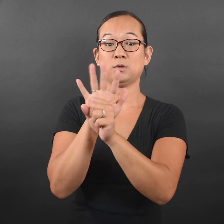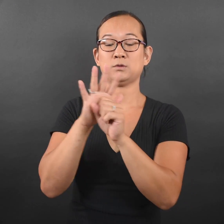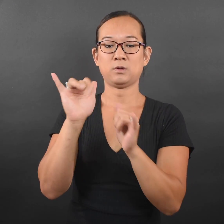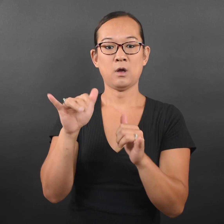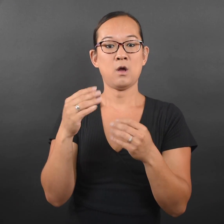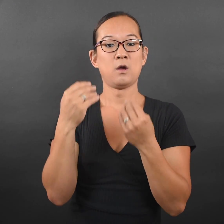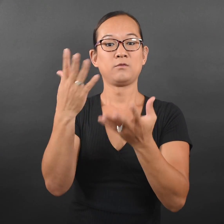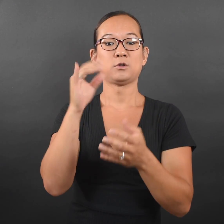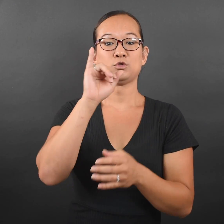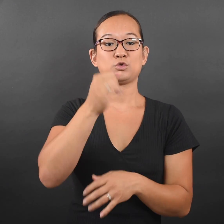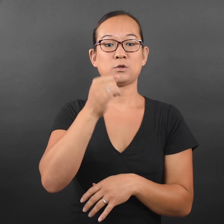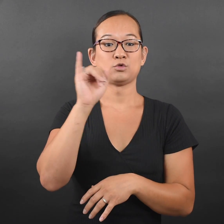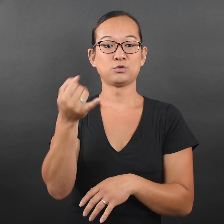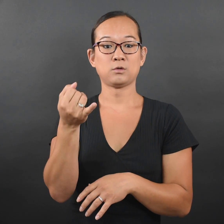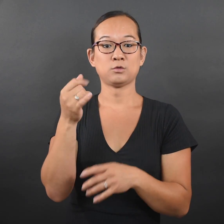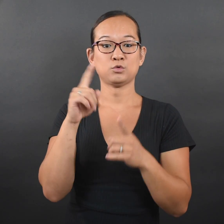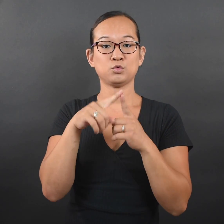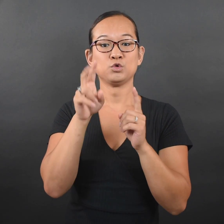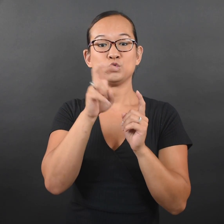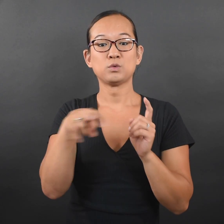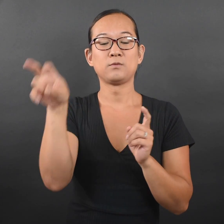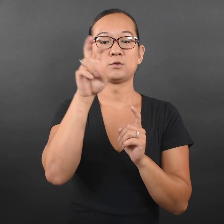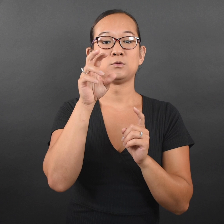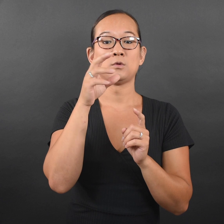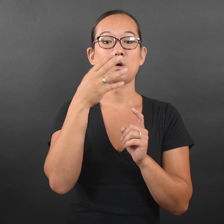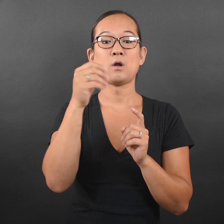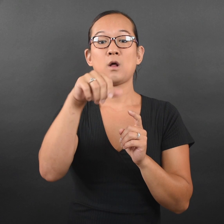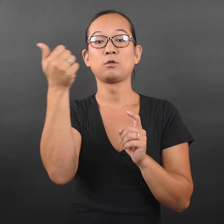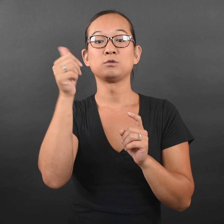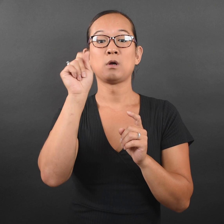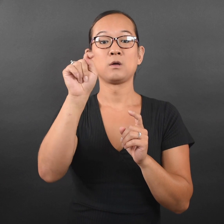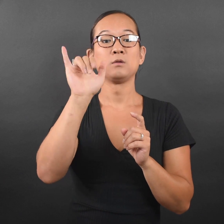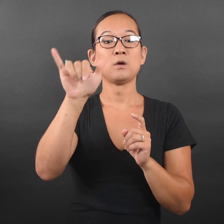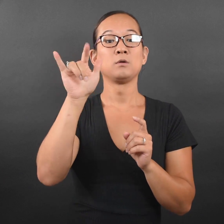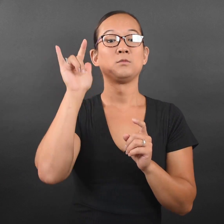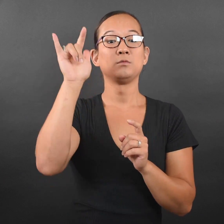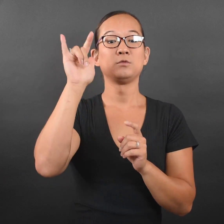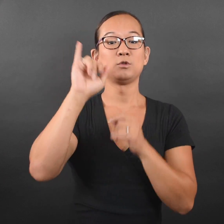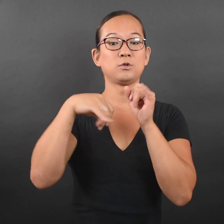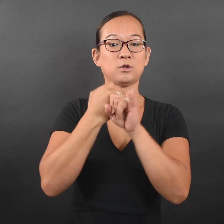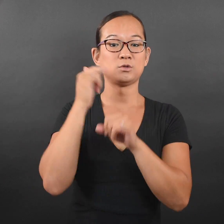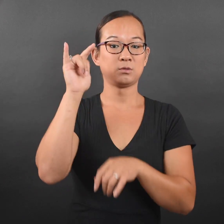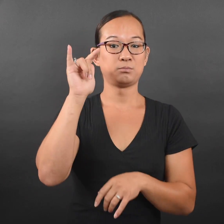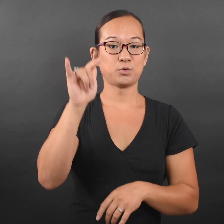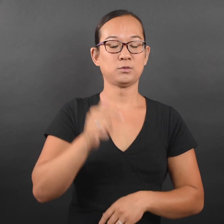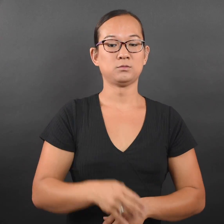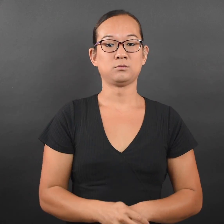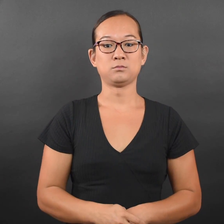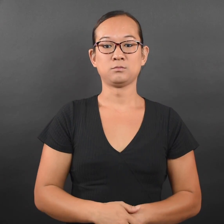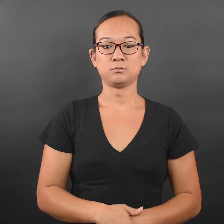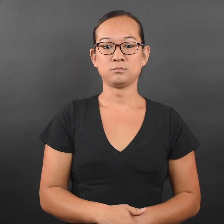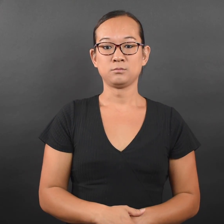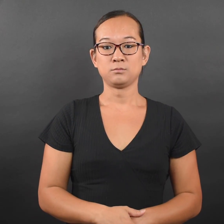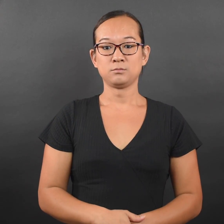Johnson & Johnson to travelers and others at MSP International Airport.